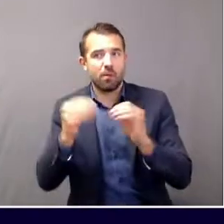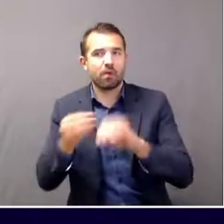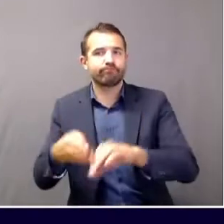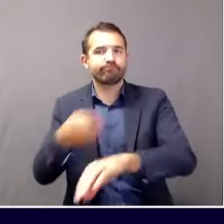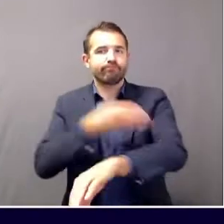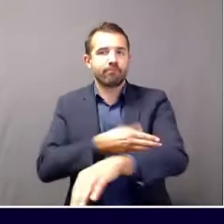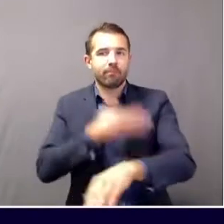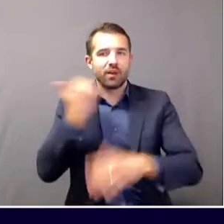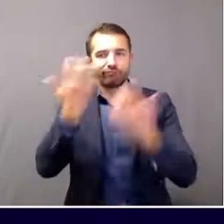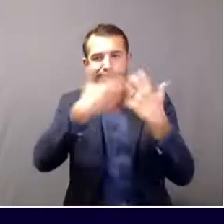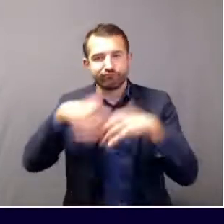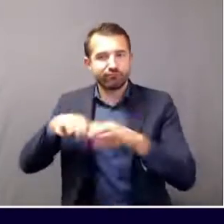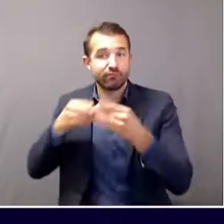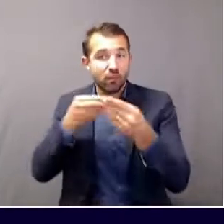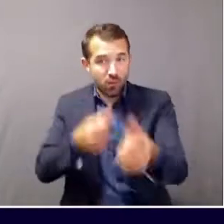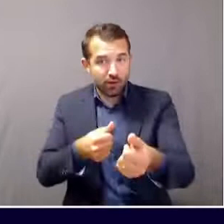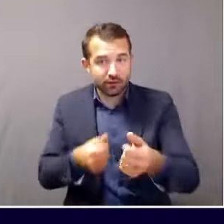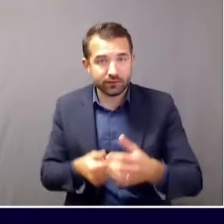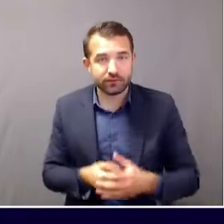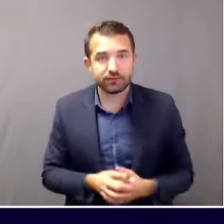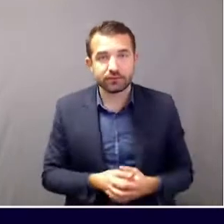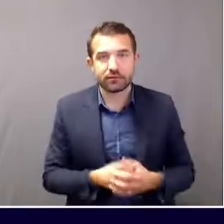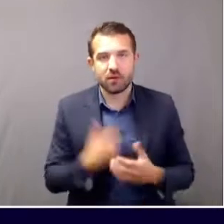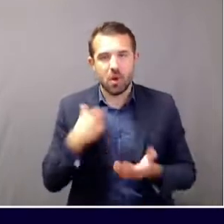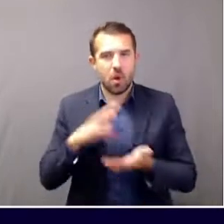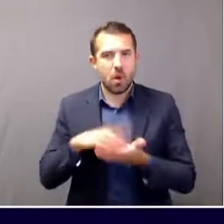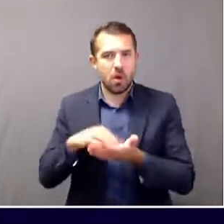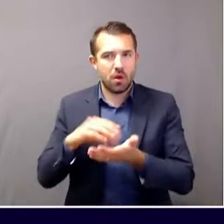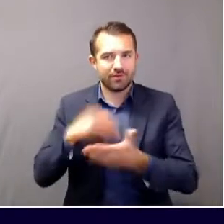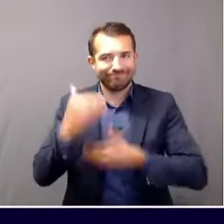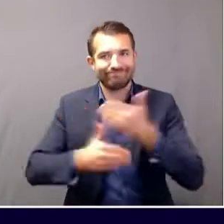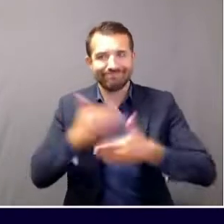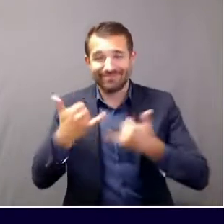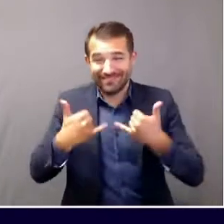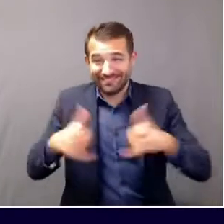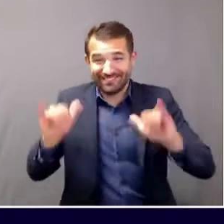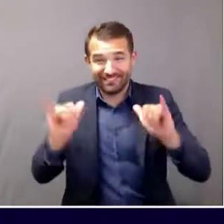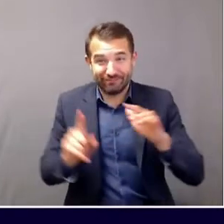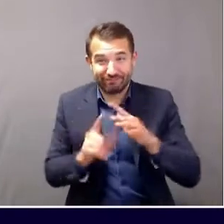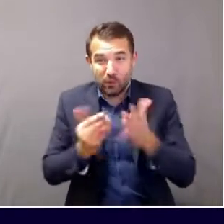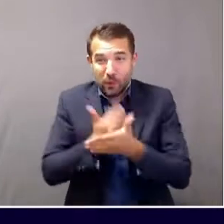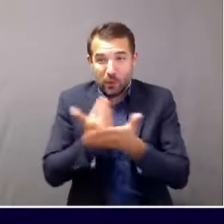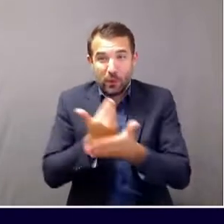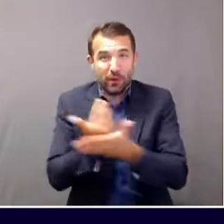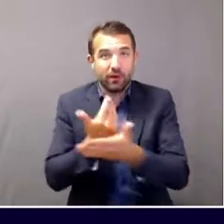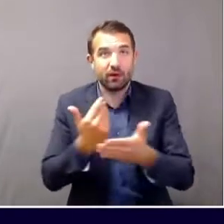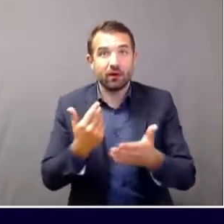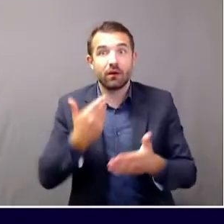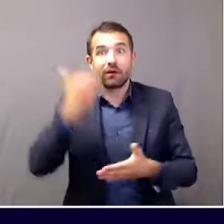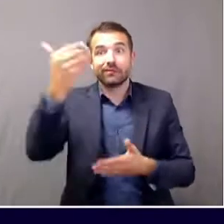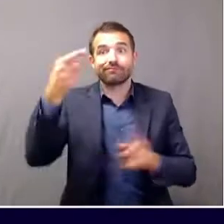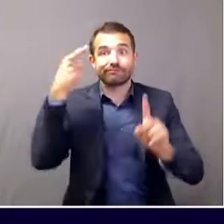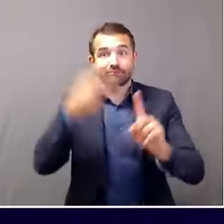to learn as we go just going